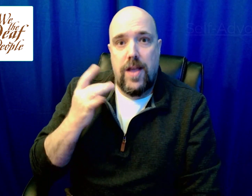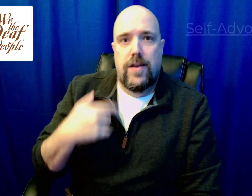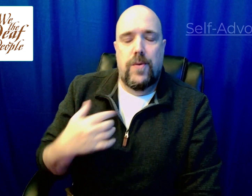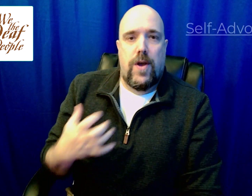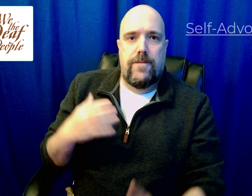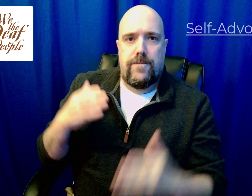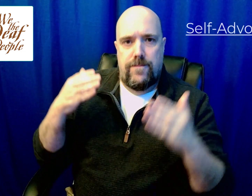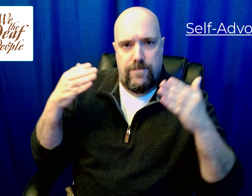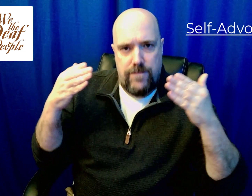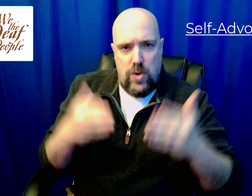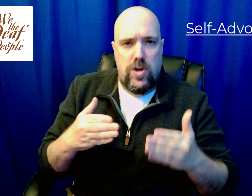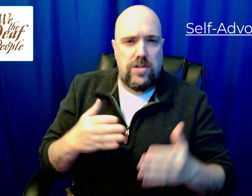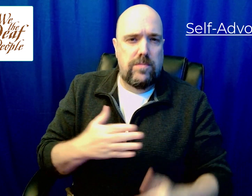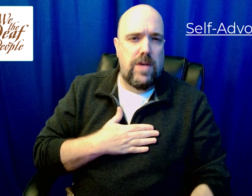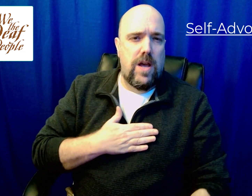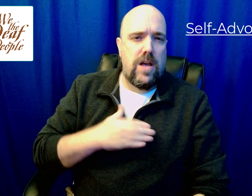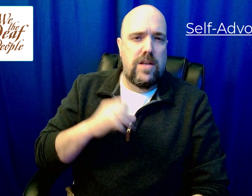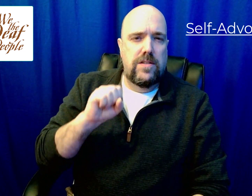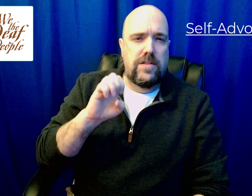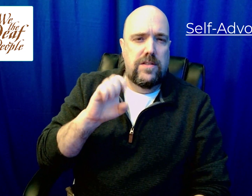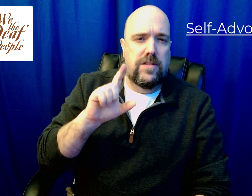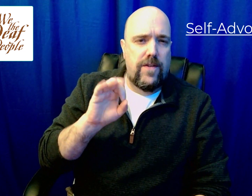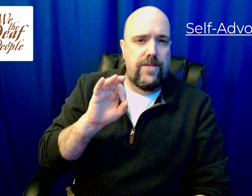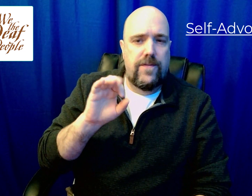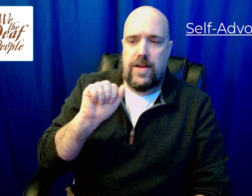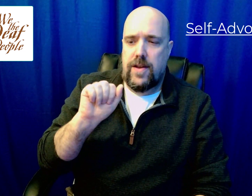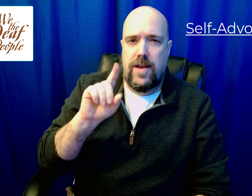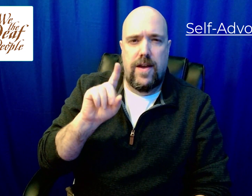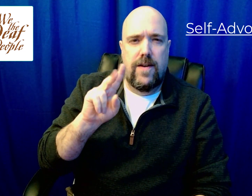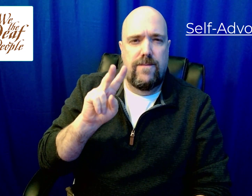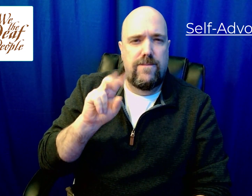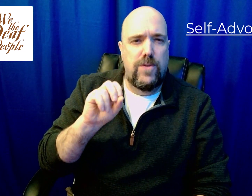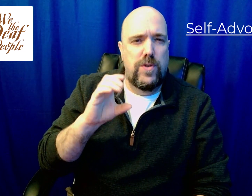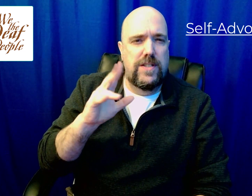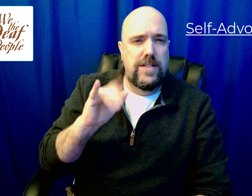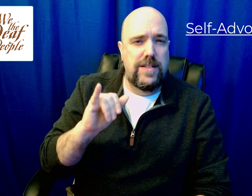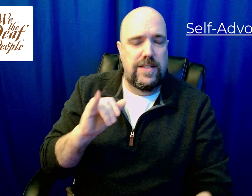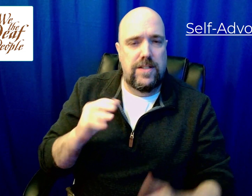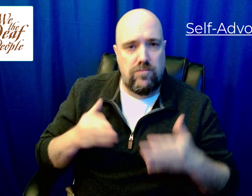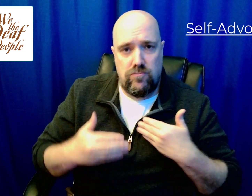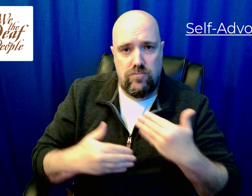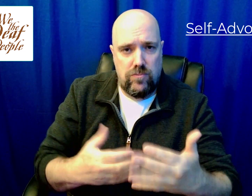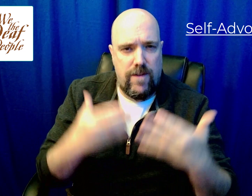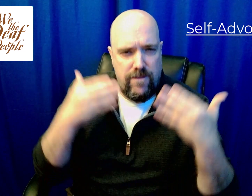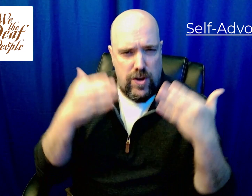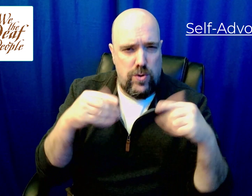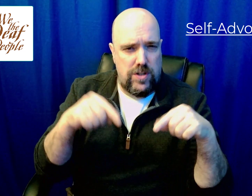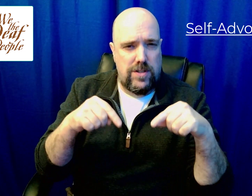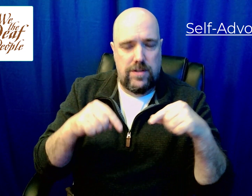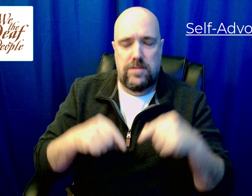Why? I want to focus moving forward on my self advocacy.